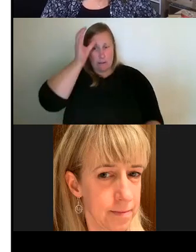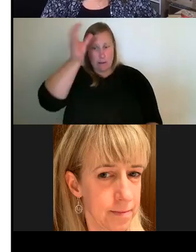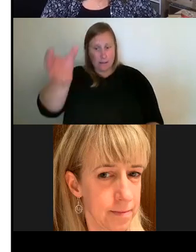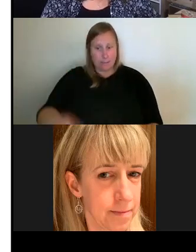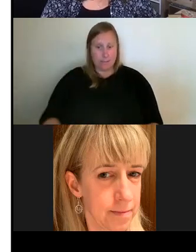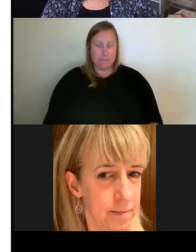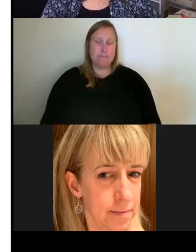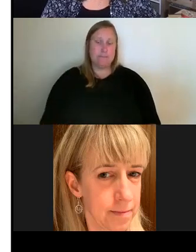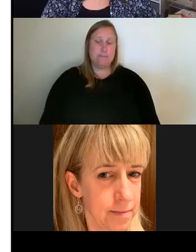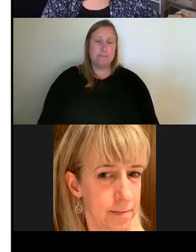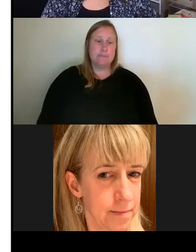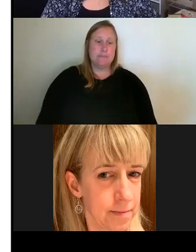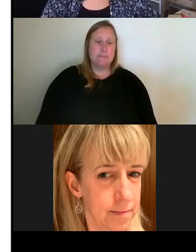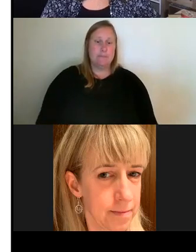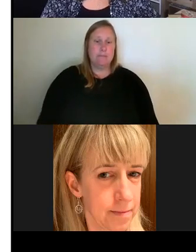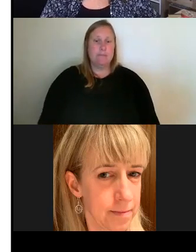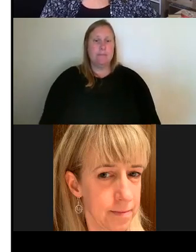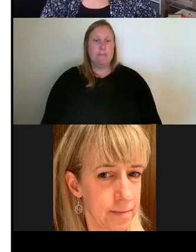It's two different modes.